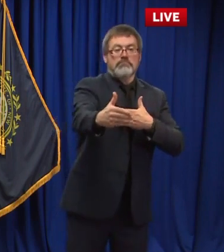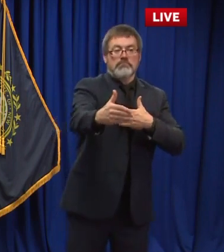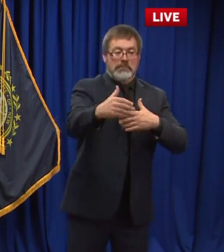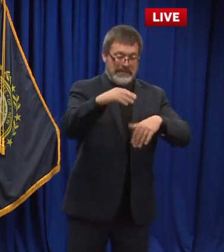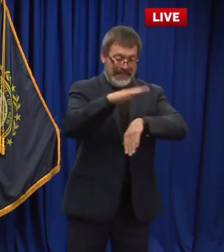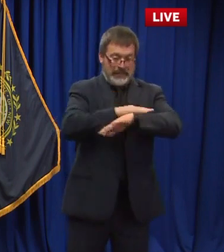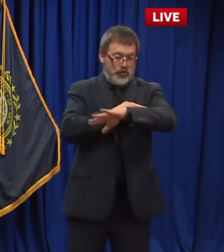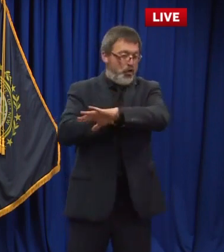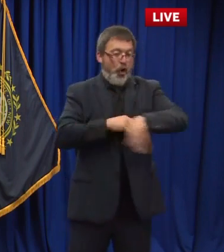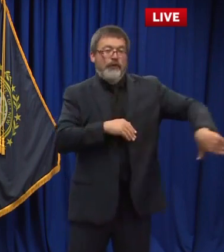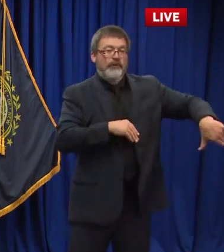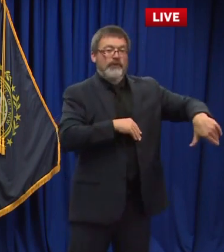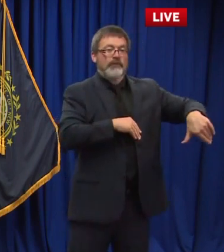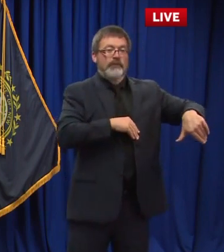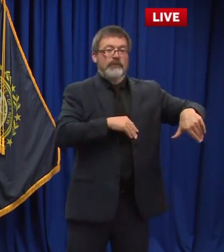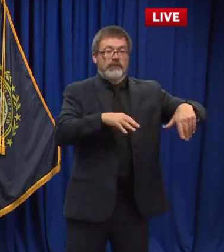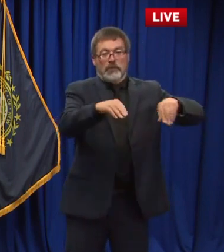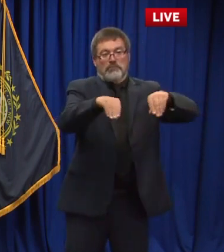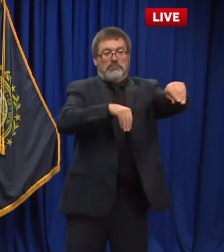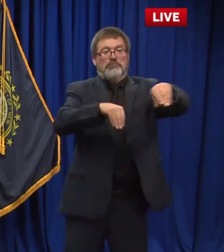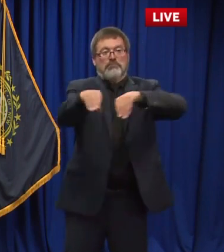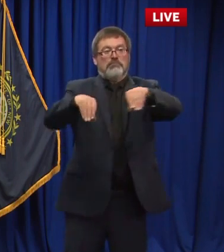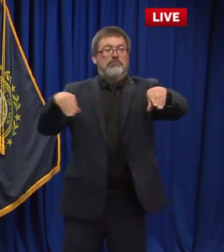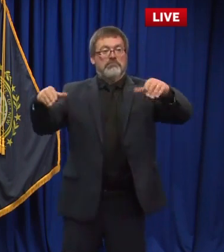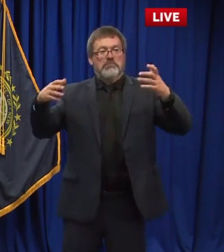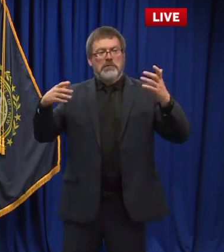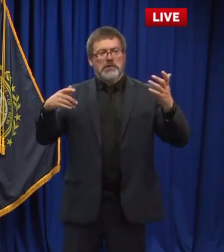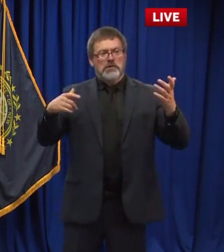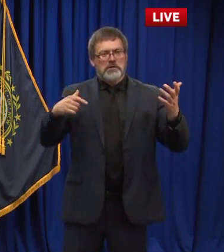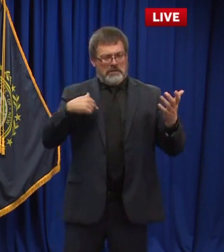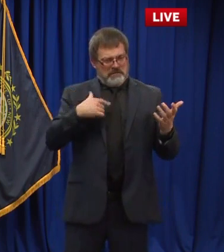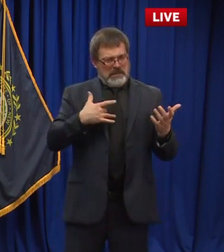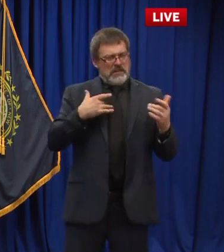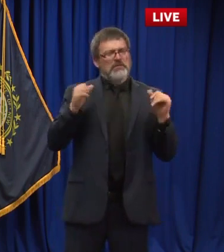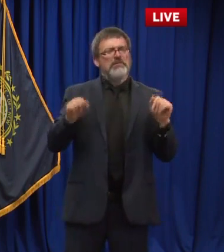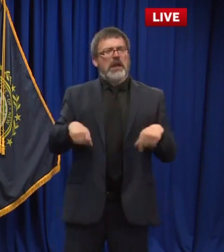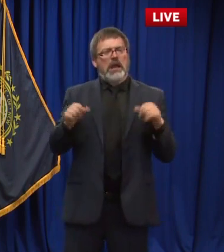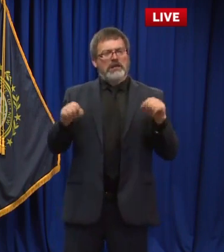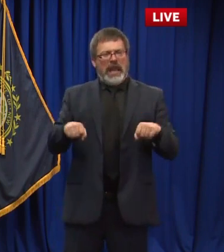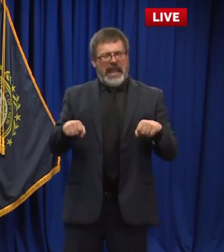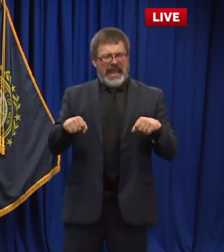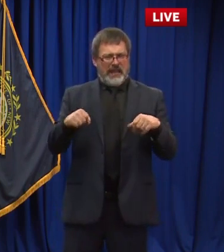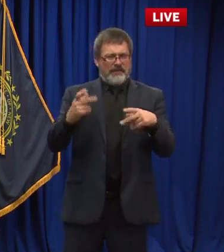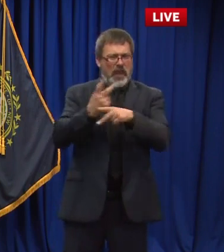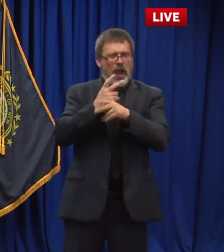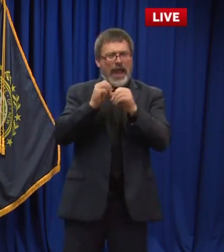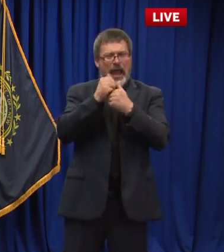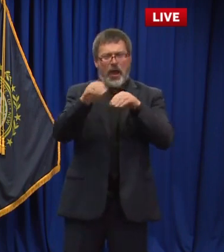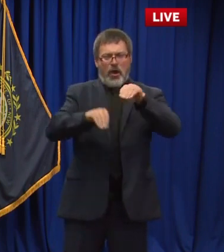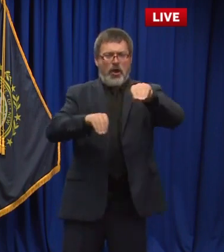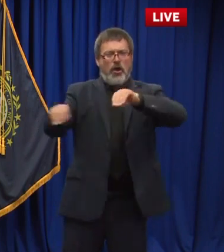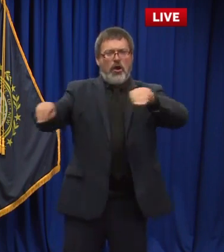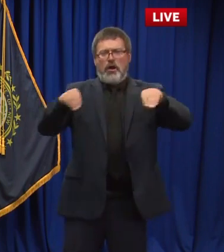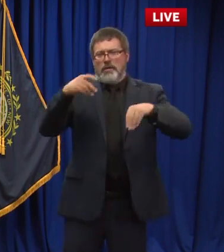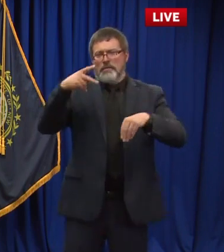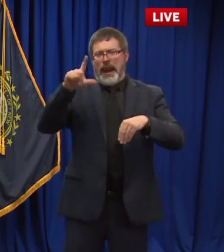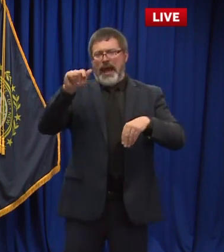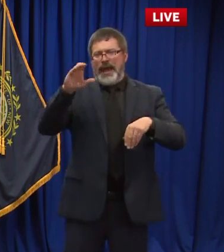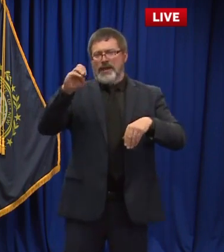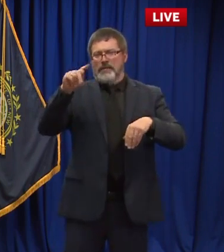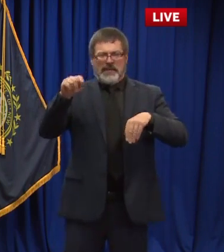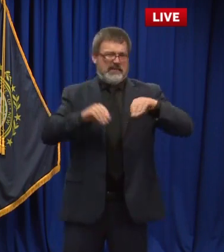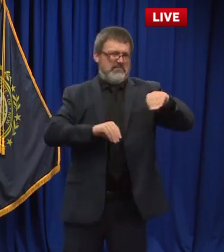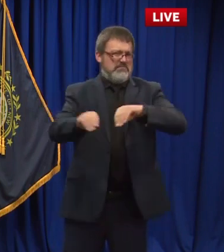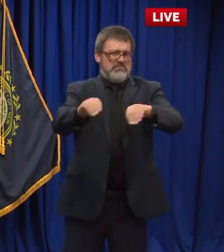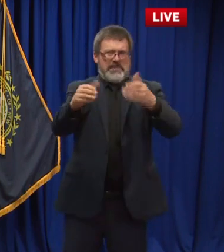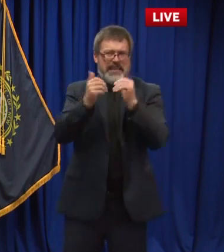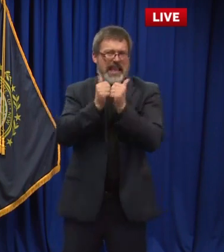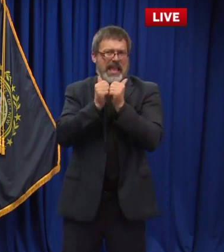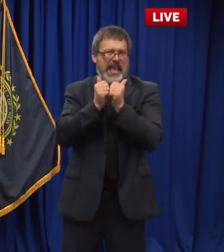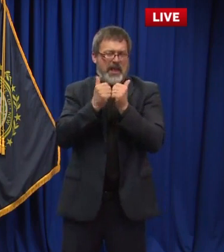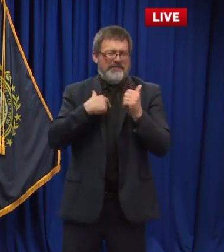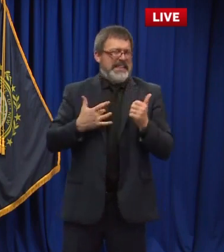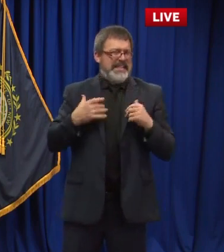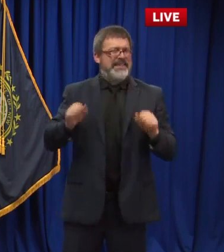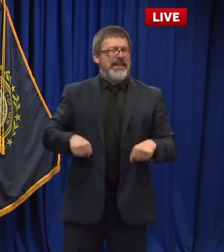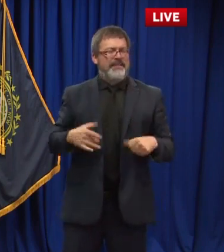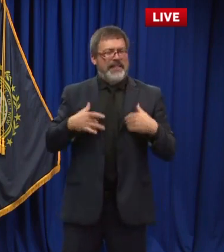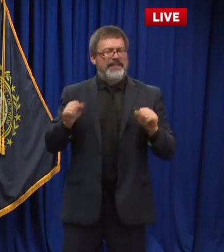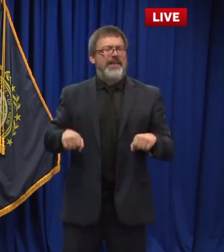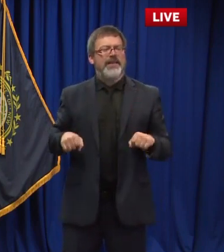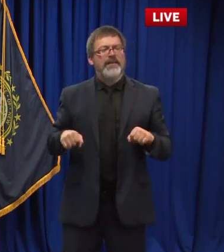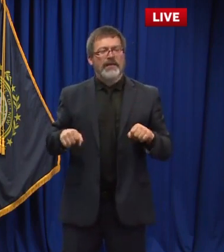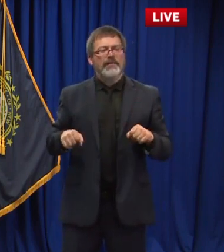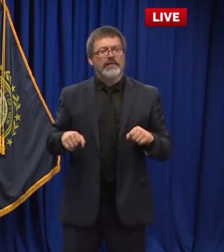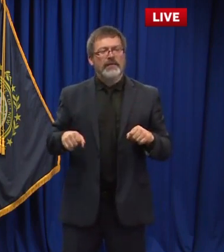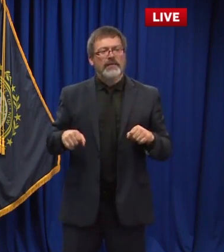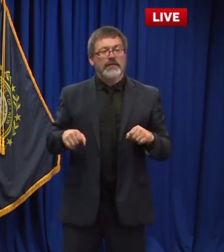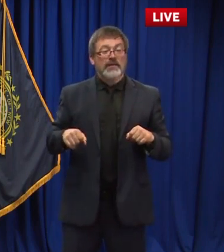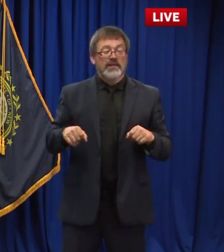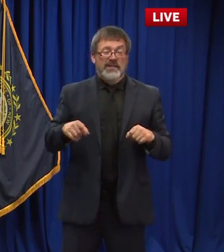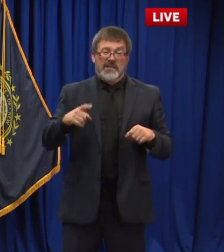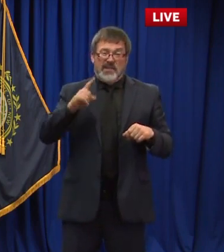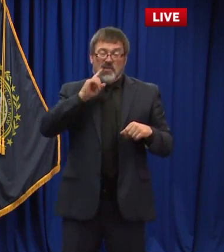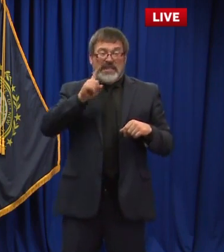IN MOST CASES, IT WORKS JUST FINE TO HAVE GOOD SOCIAL DISTANCING, AND IN A FEW EXAMPLES IT WAS A LITTLE TOUGHER AND AGAIN WE DON’T WANT TO SAY NO TO THOSE FOLKS BASED ON GRADE